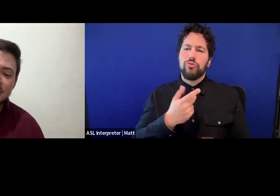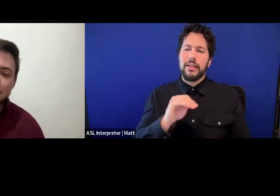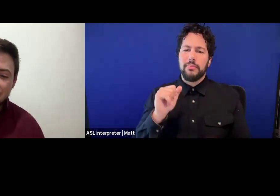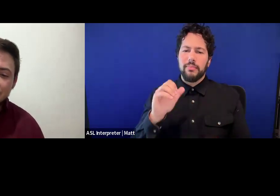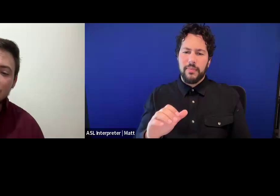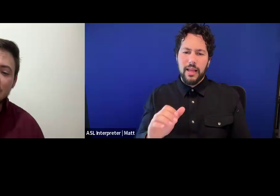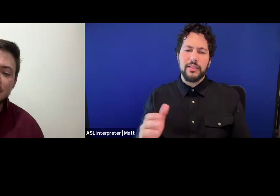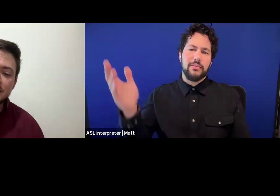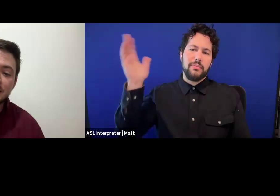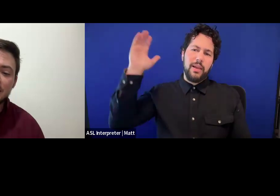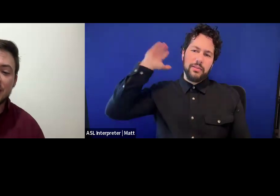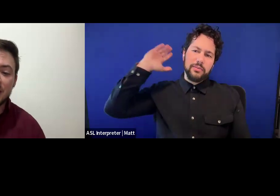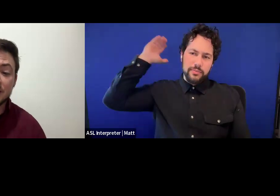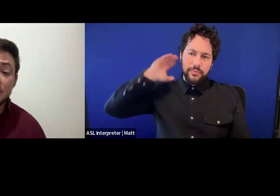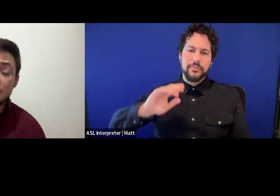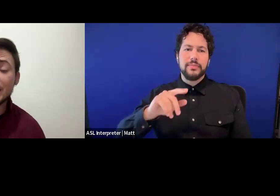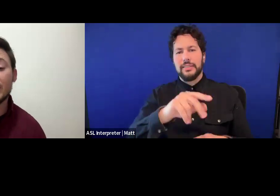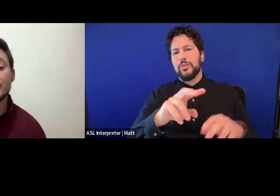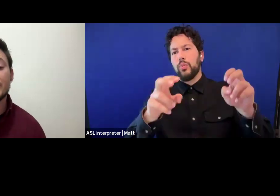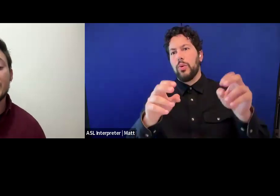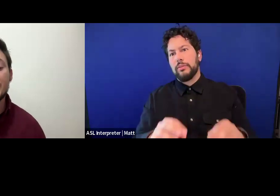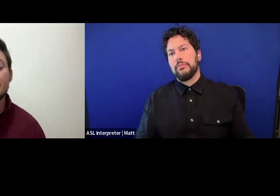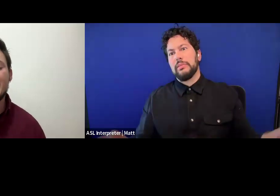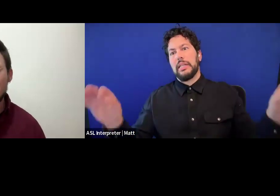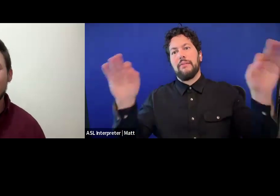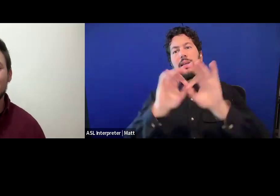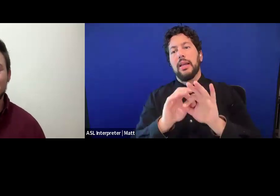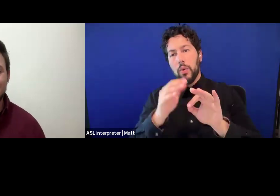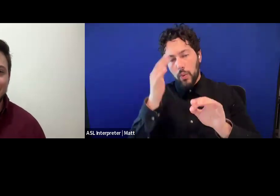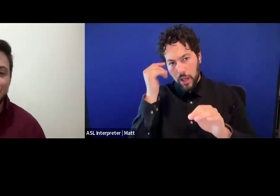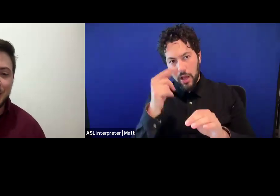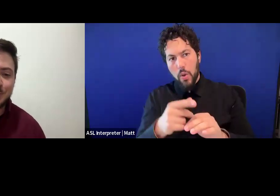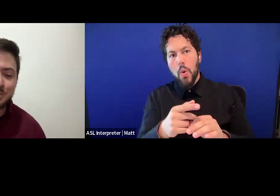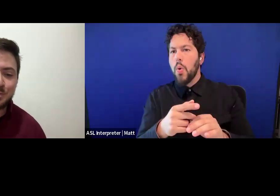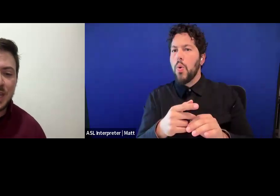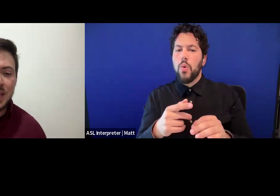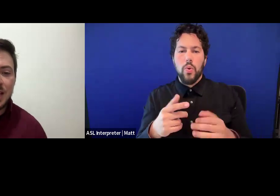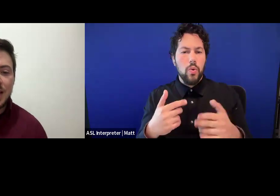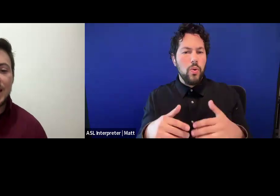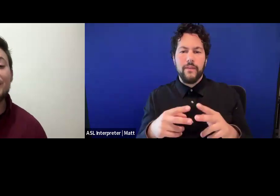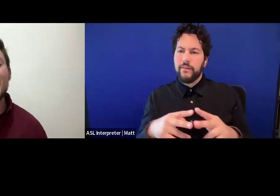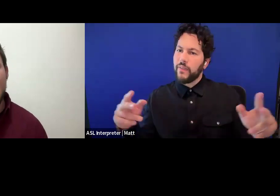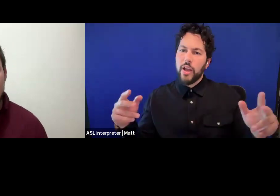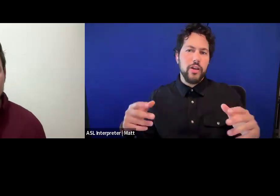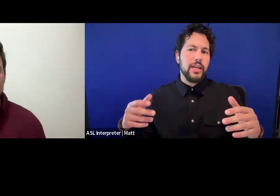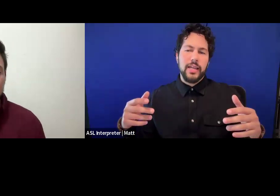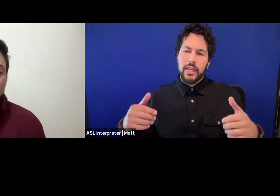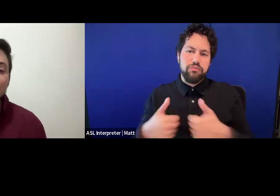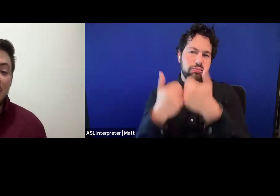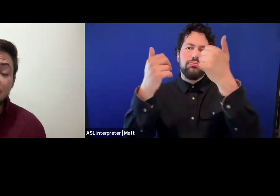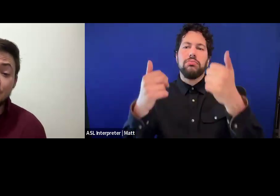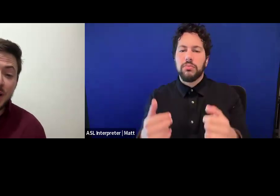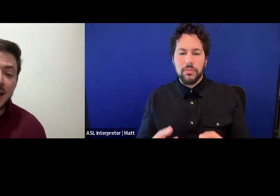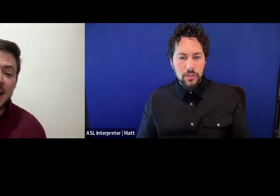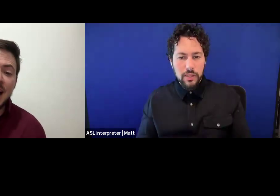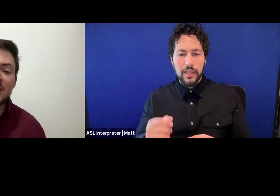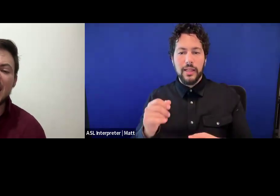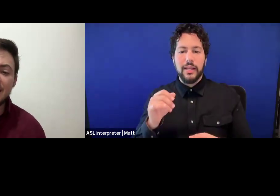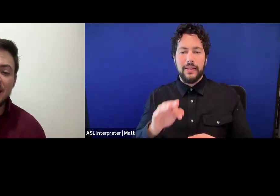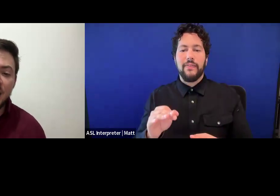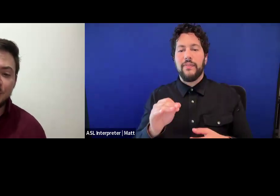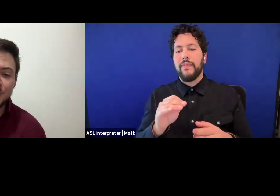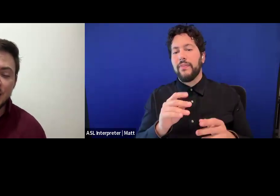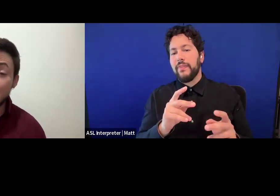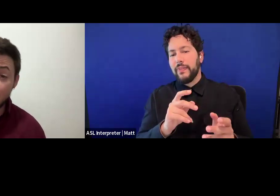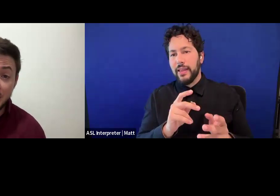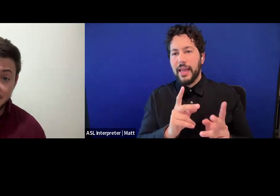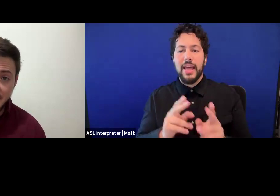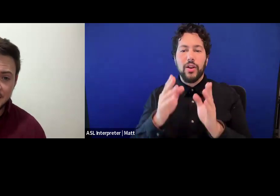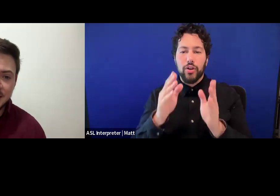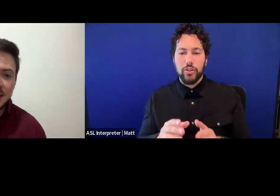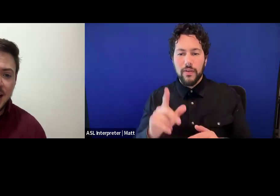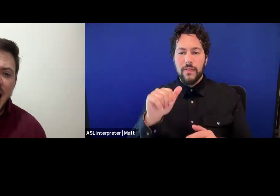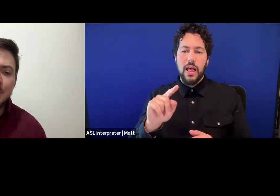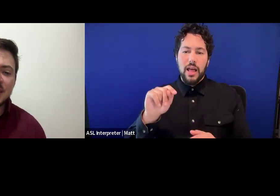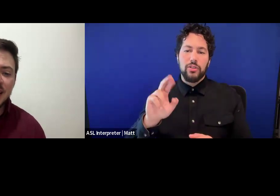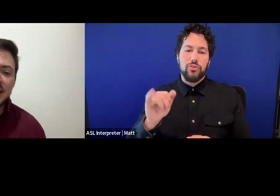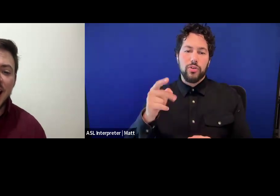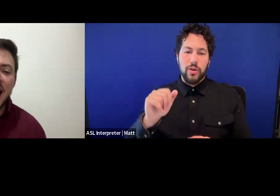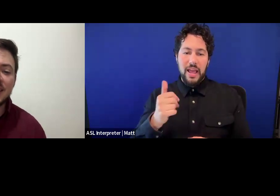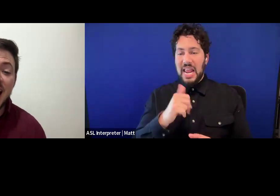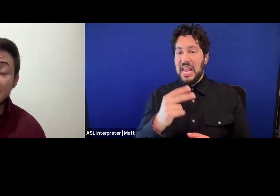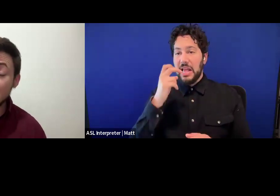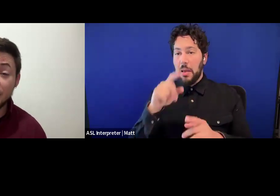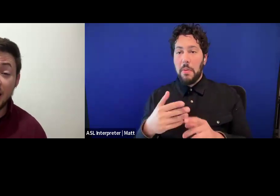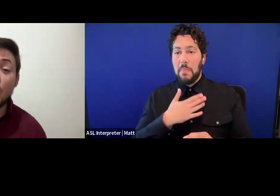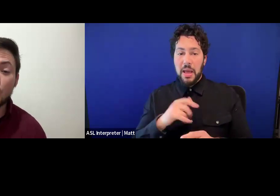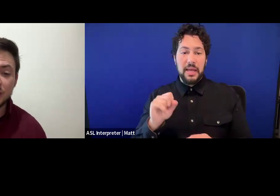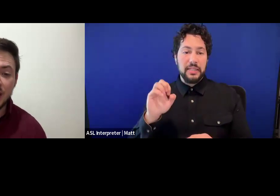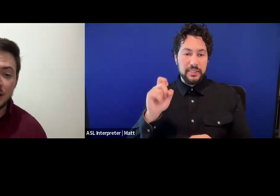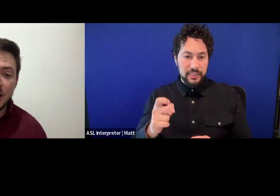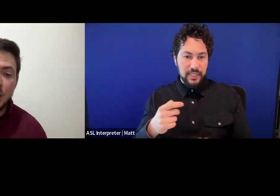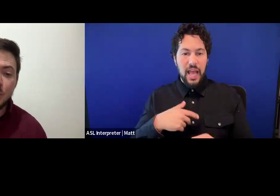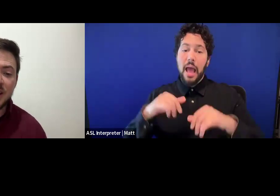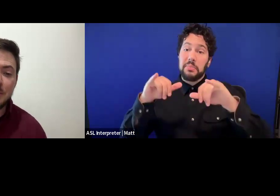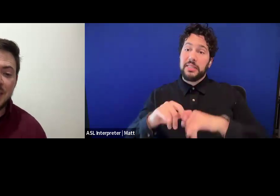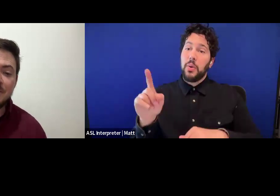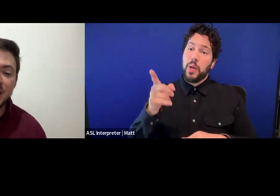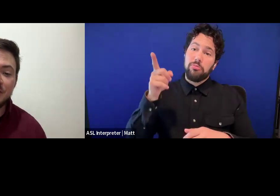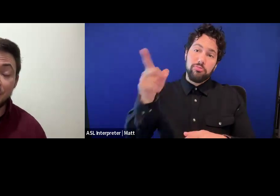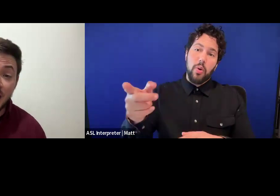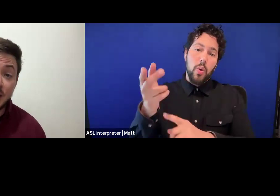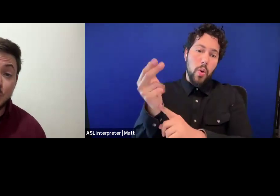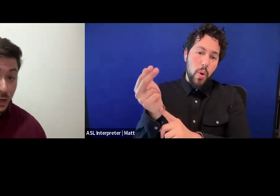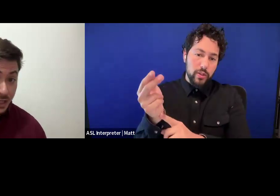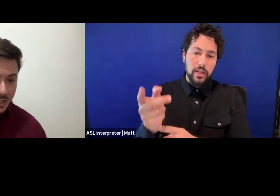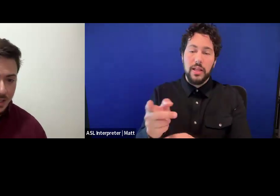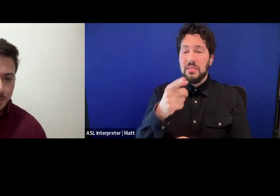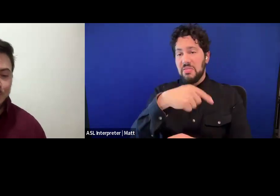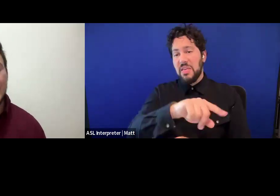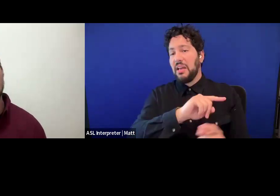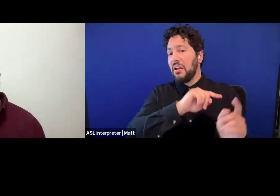is particularly significant because it is deeply contestatory. If the editors of La Tribuna have any doubts about my sex, I'm staying at the Anca Dorada Hotel, where they may verify what it is.